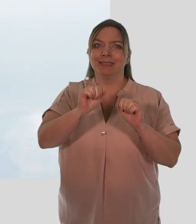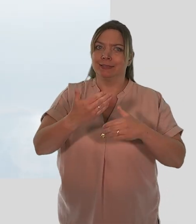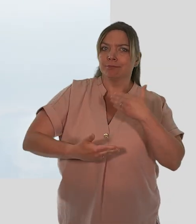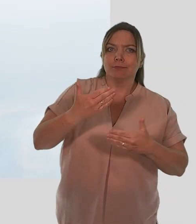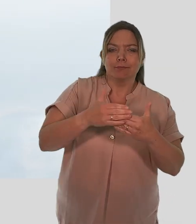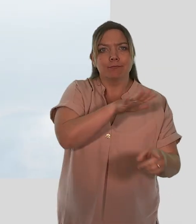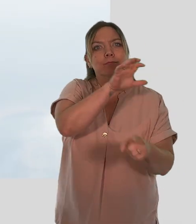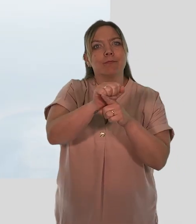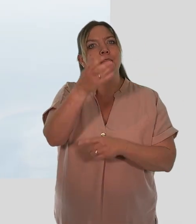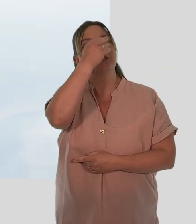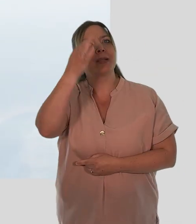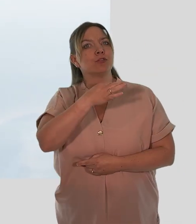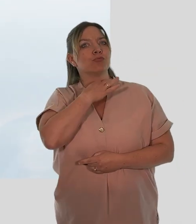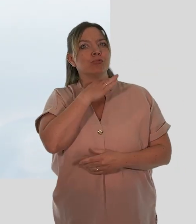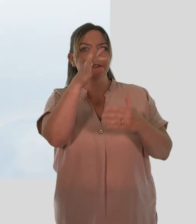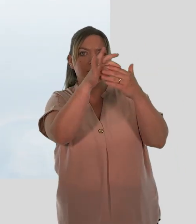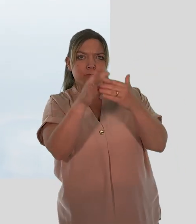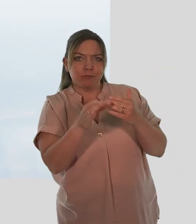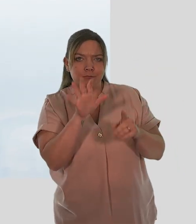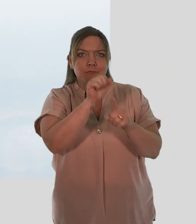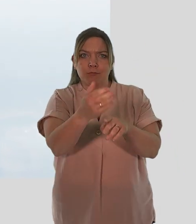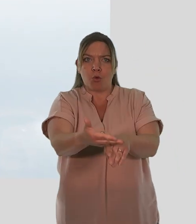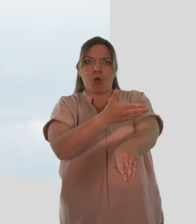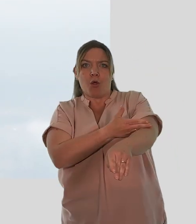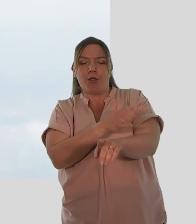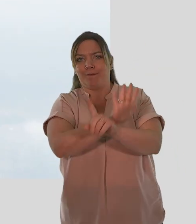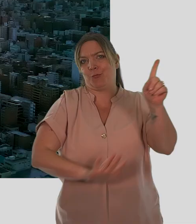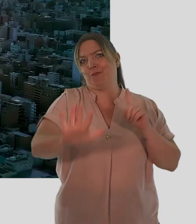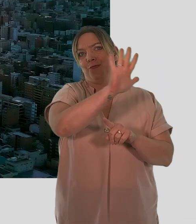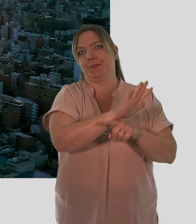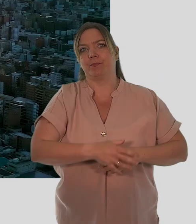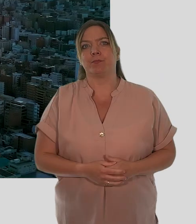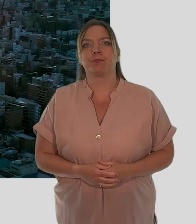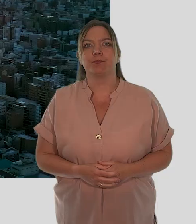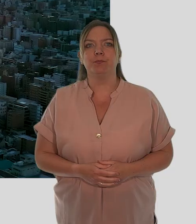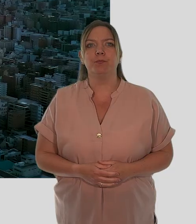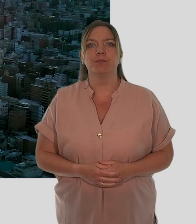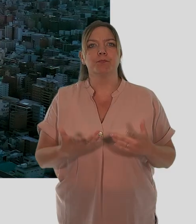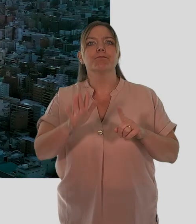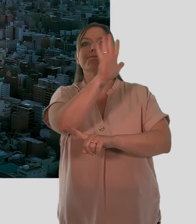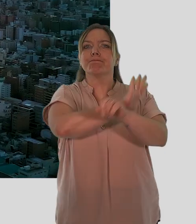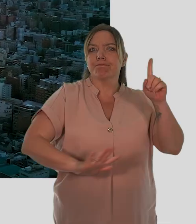Within the Western Pacific, country-level estimates predict that the lowest increase in dementia